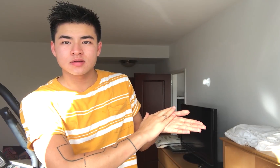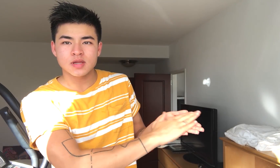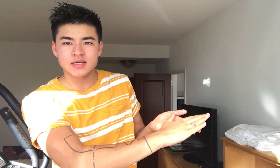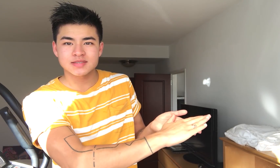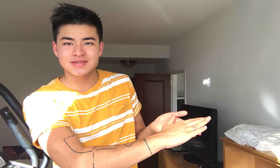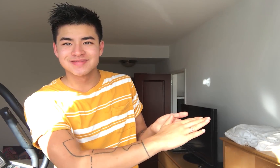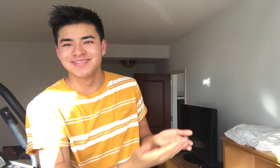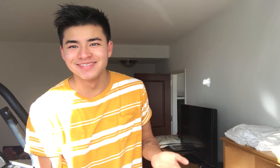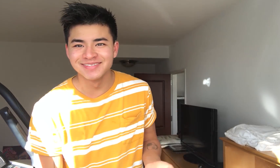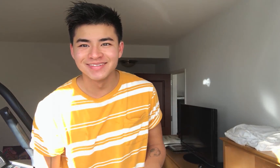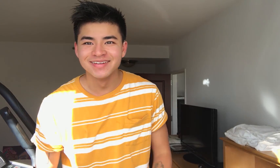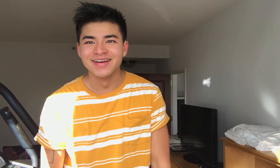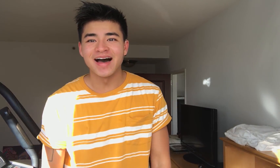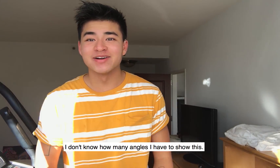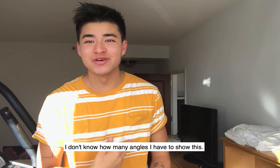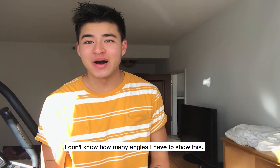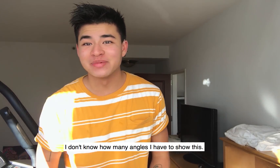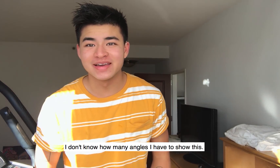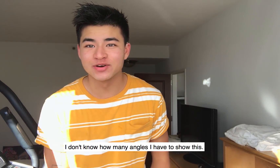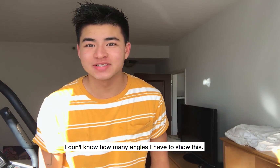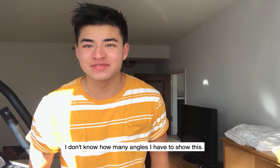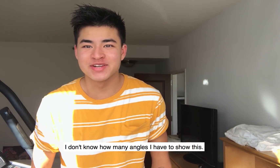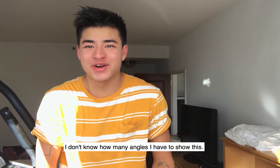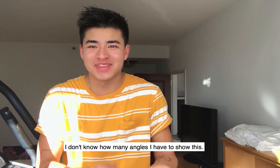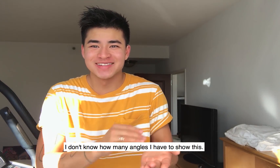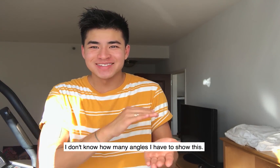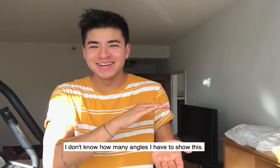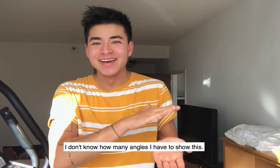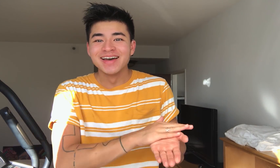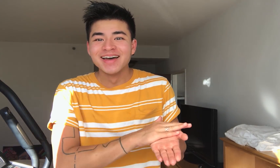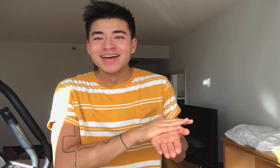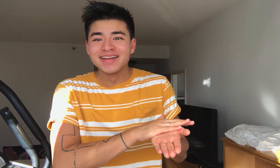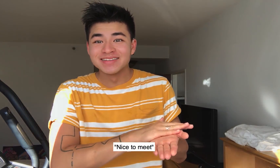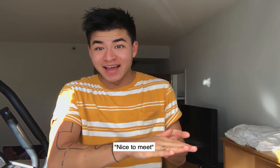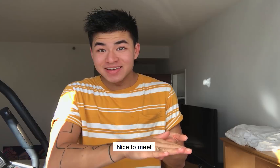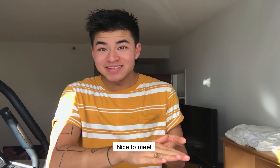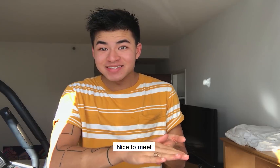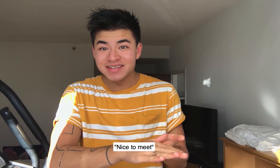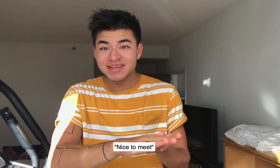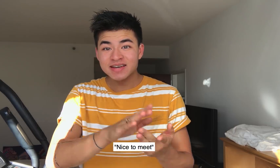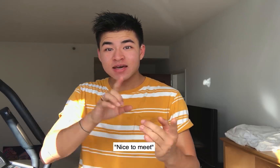Nice I don't know how many would like to be nice